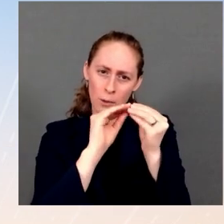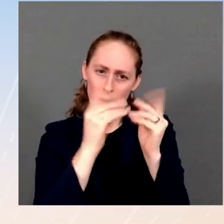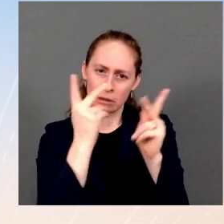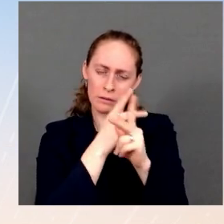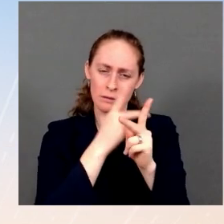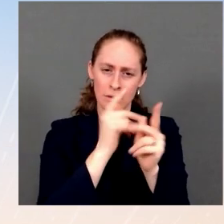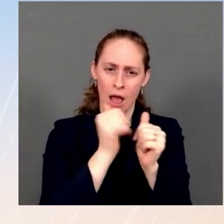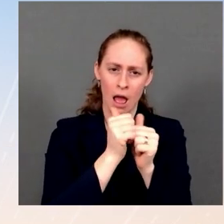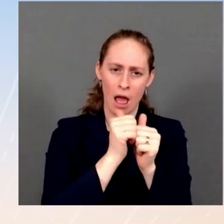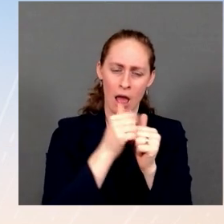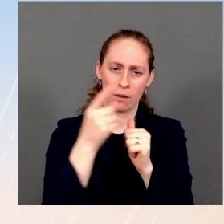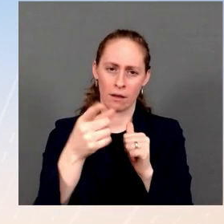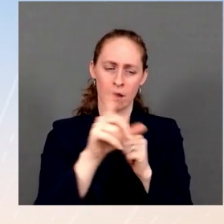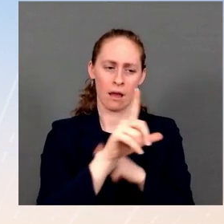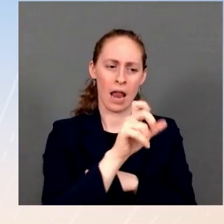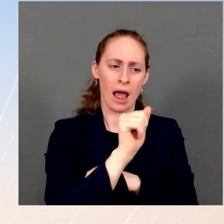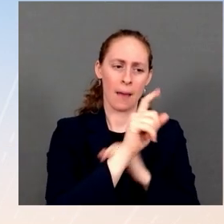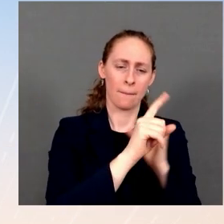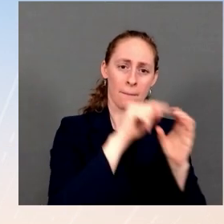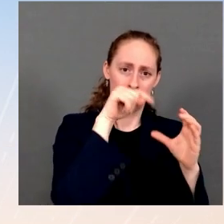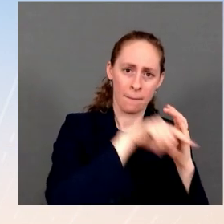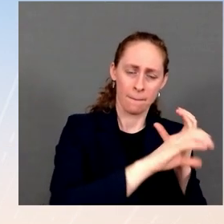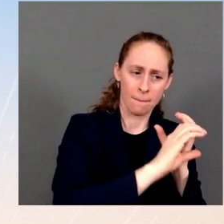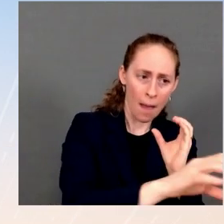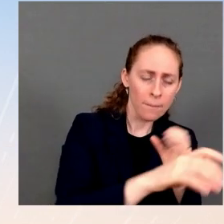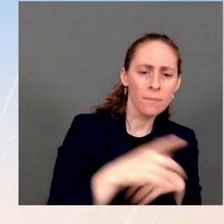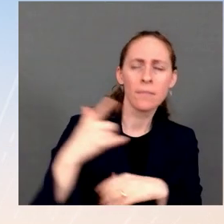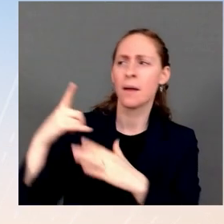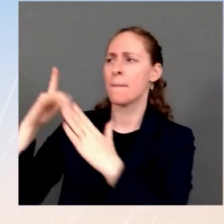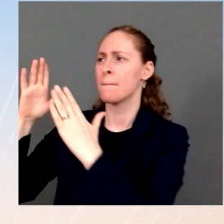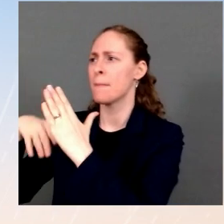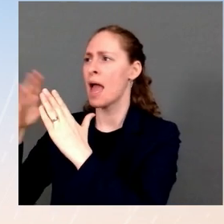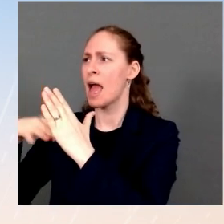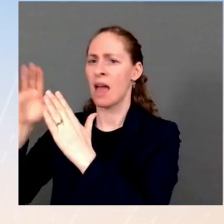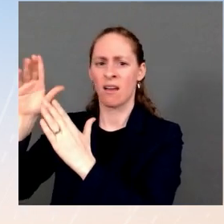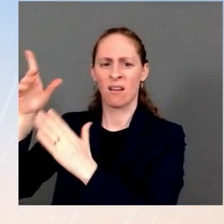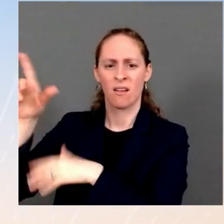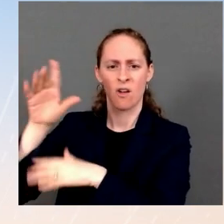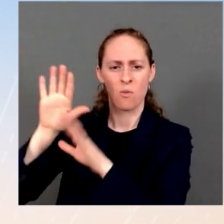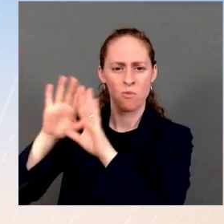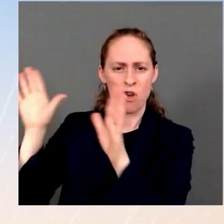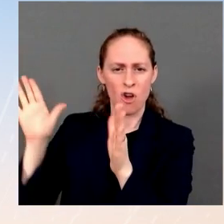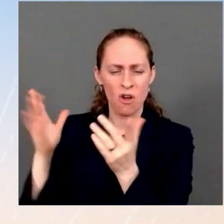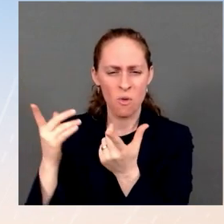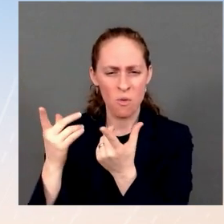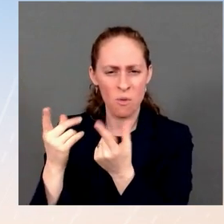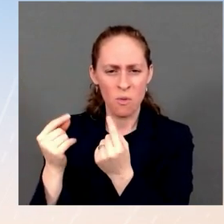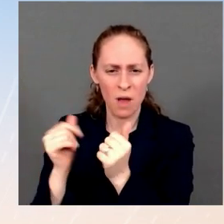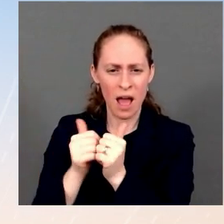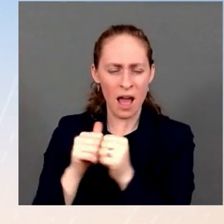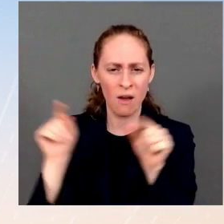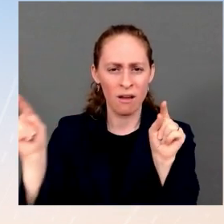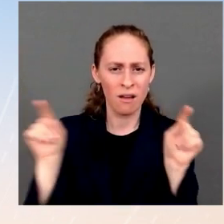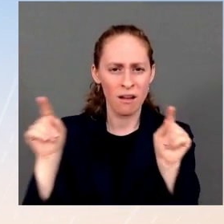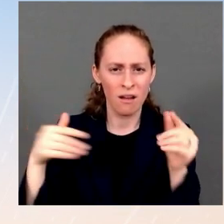Mr. Zaidi: Yeah, absolutely. We know, today -- we estimate that there are 6 to 10 million homes